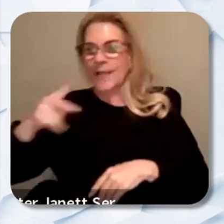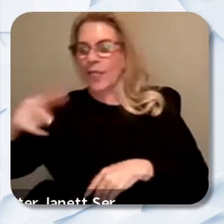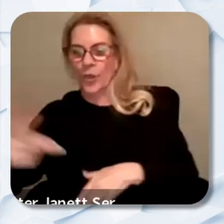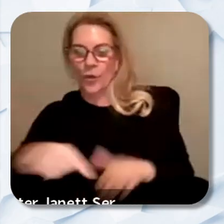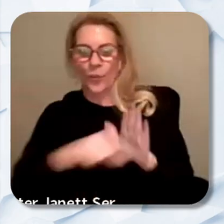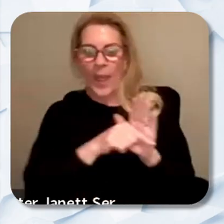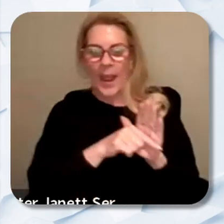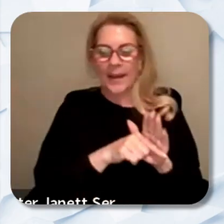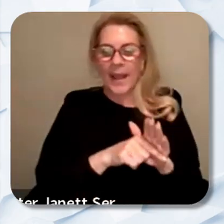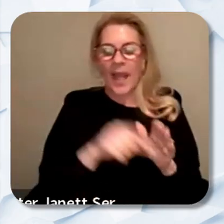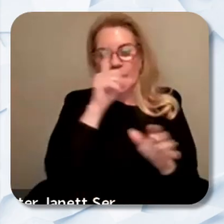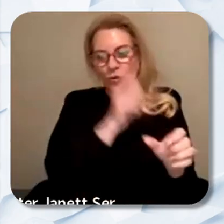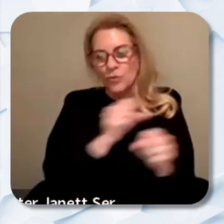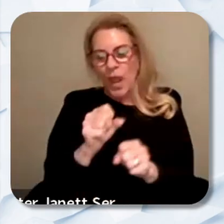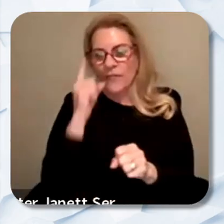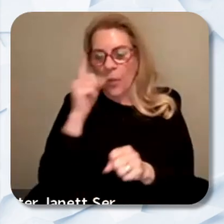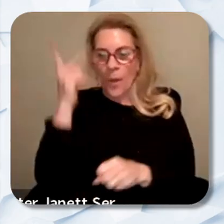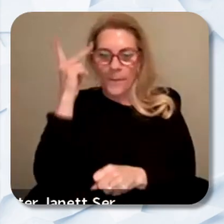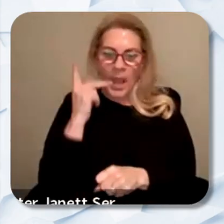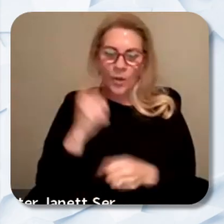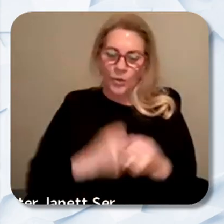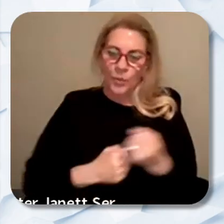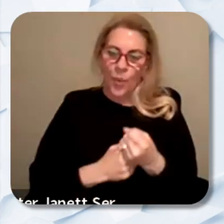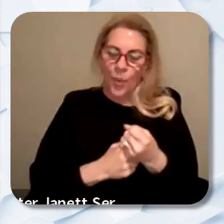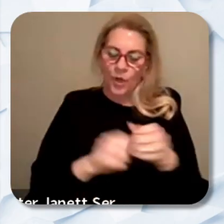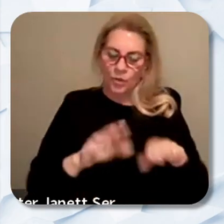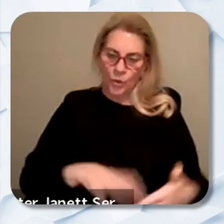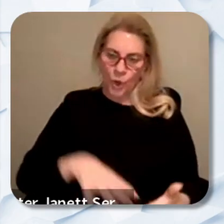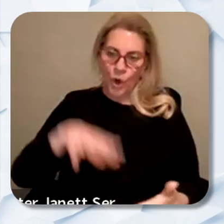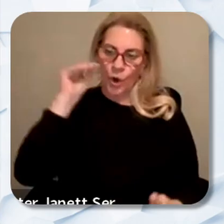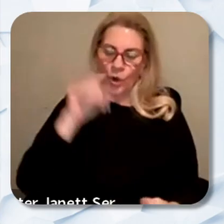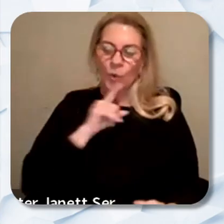for our parents to support their kiddos learnings. And then just really establishing opportunities